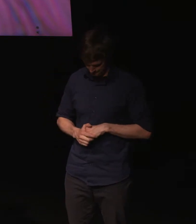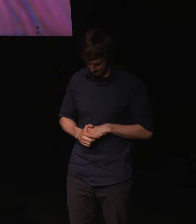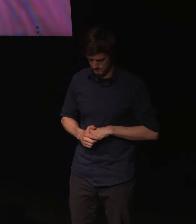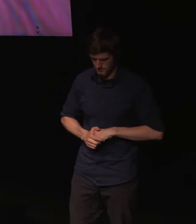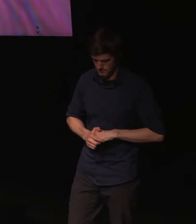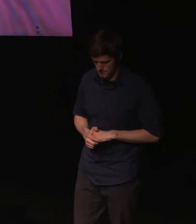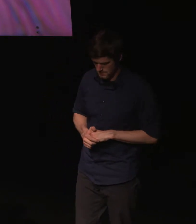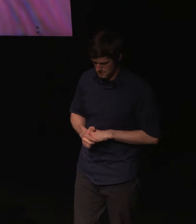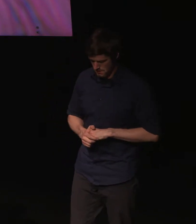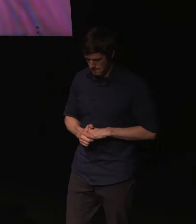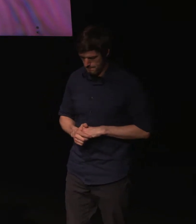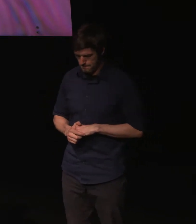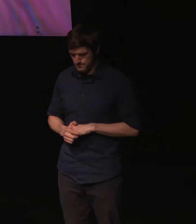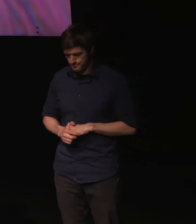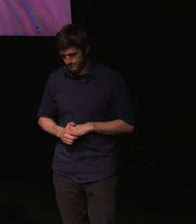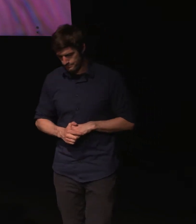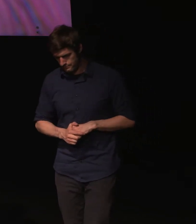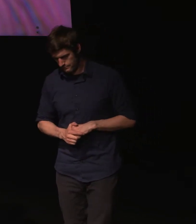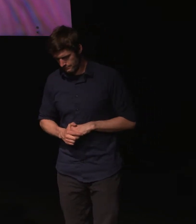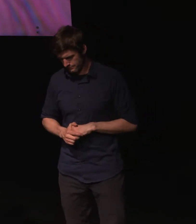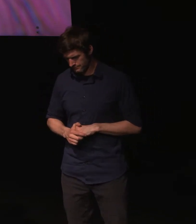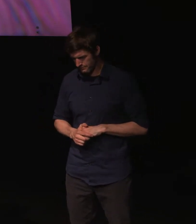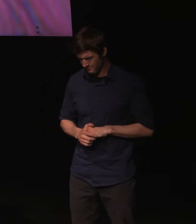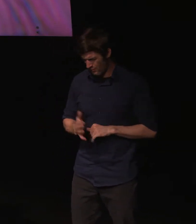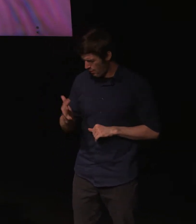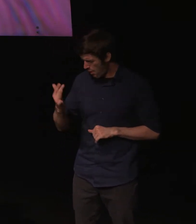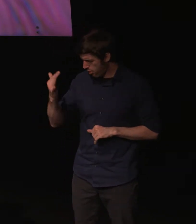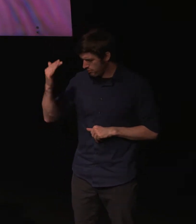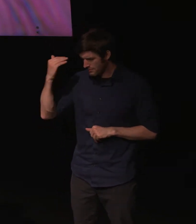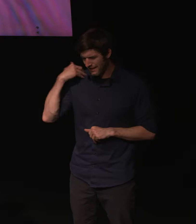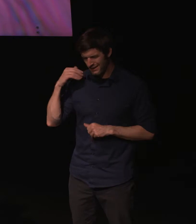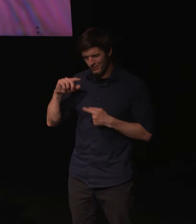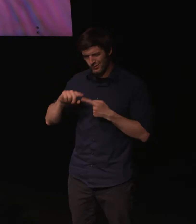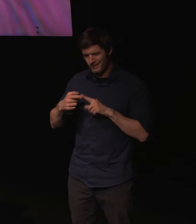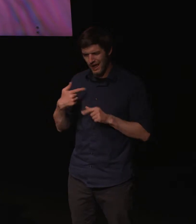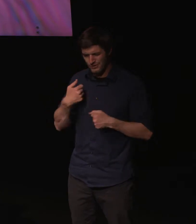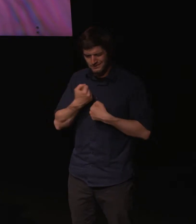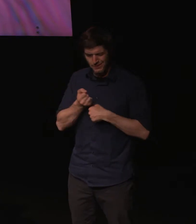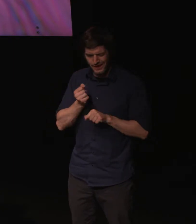in that early 50 terrible prototypes mindset that we were working on,